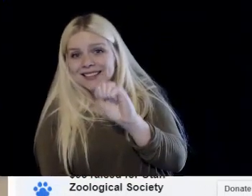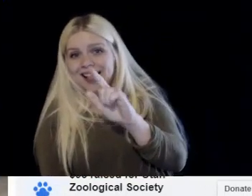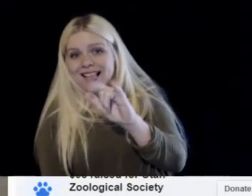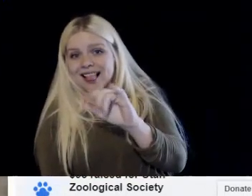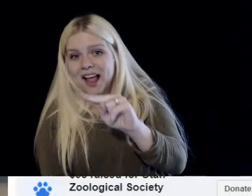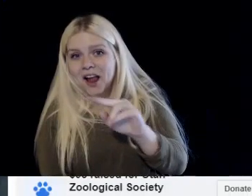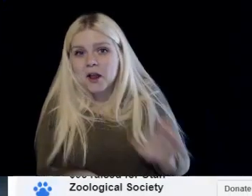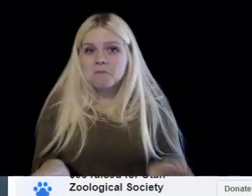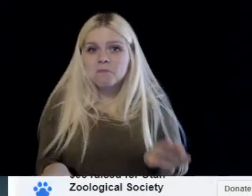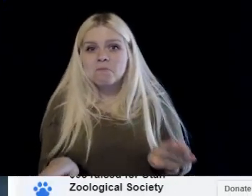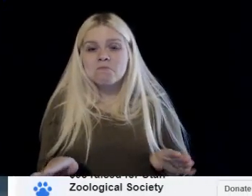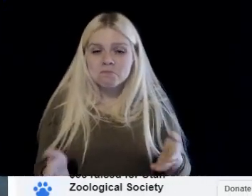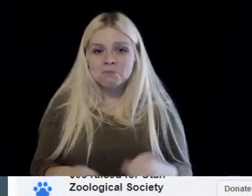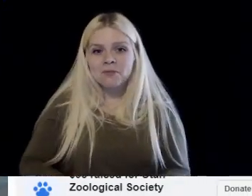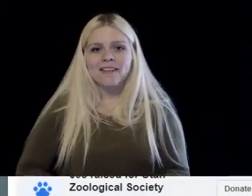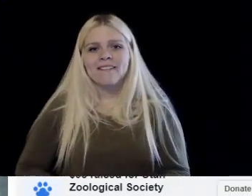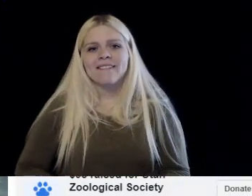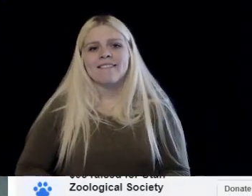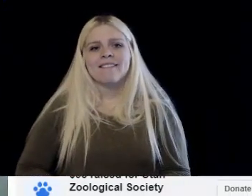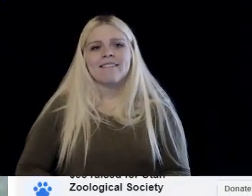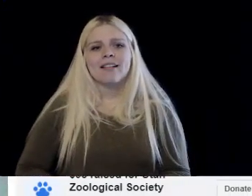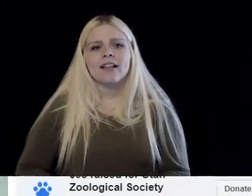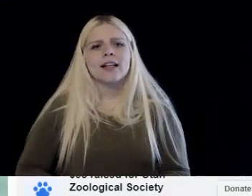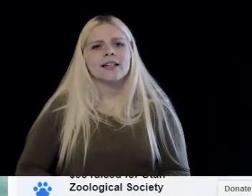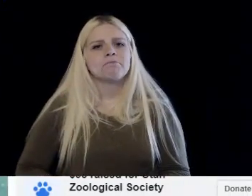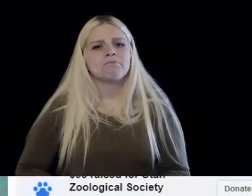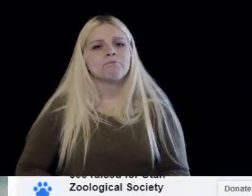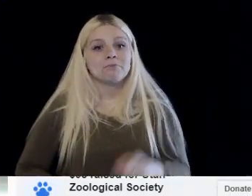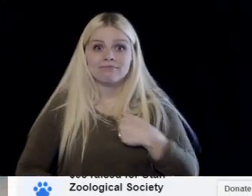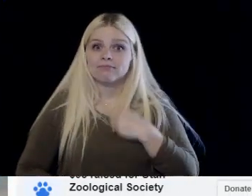Okay, I will stand wherever you tell me- because these boys are big! These are the